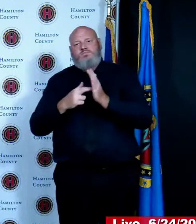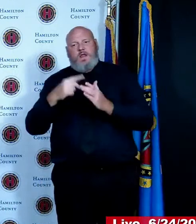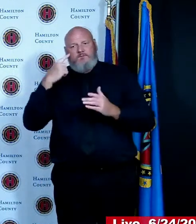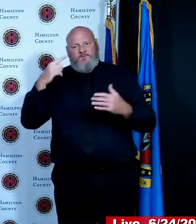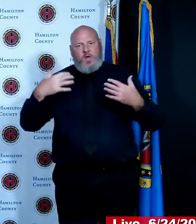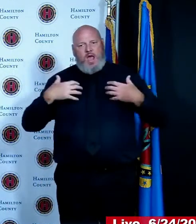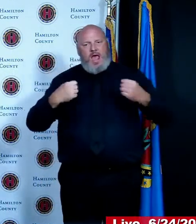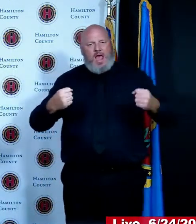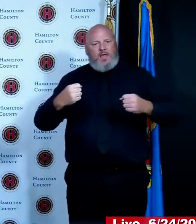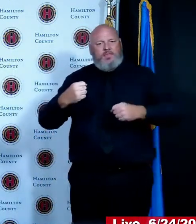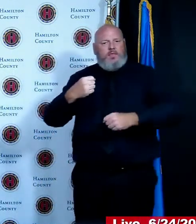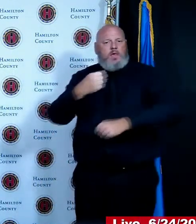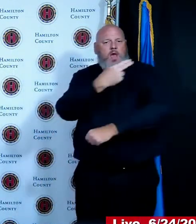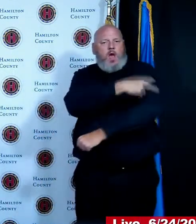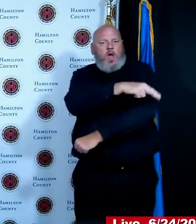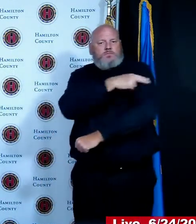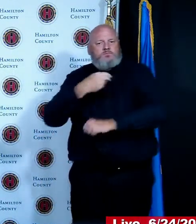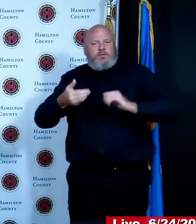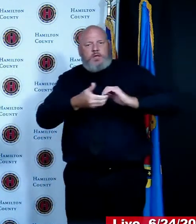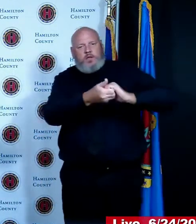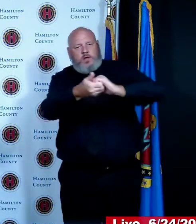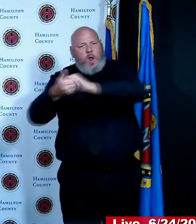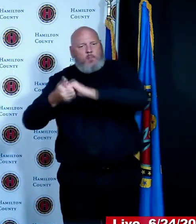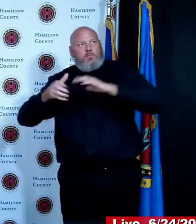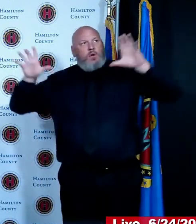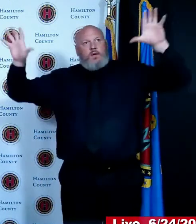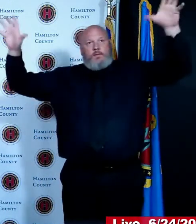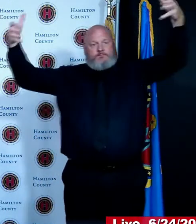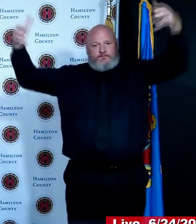thank you for having me back Commissioner Driehaus again my name is